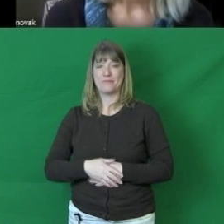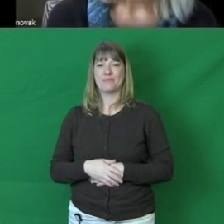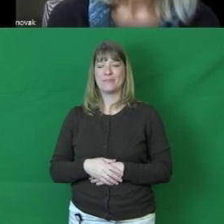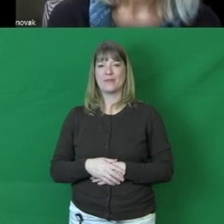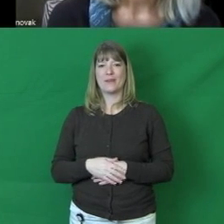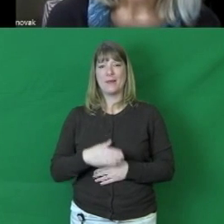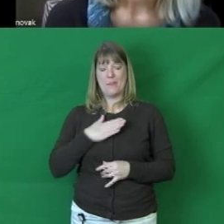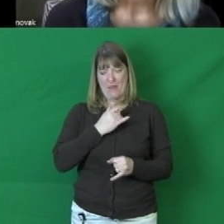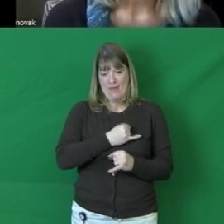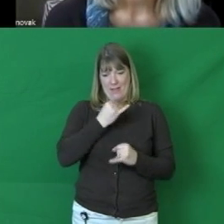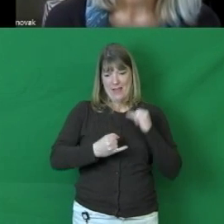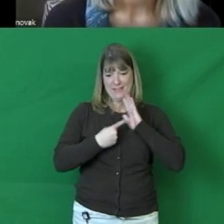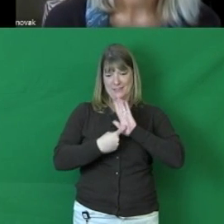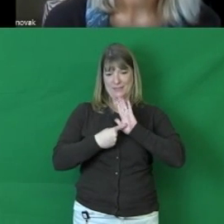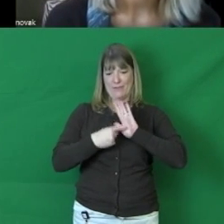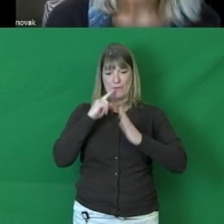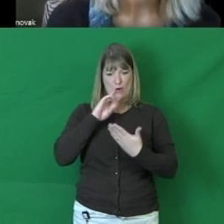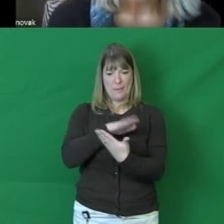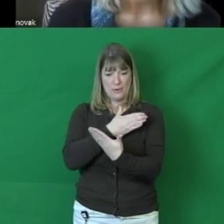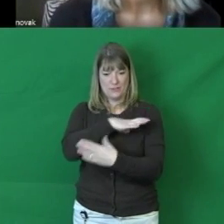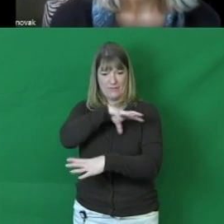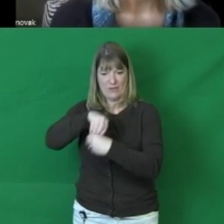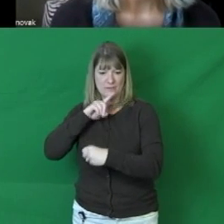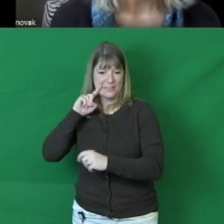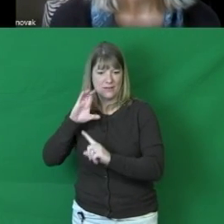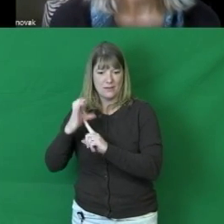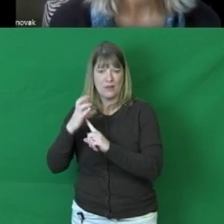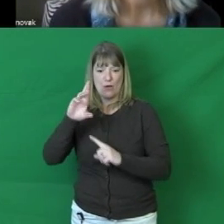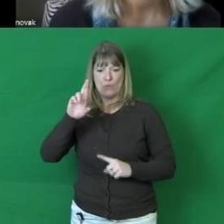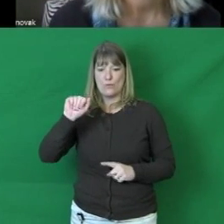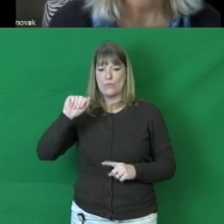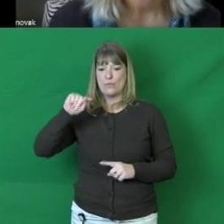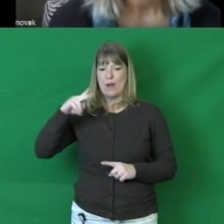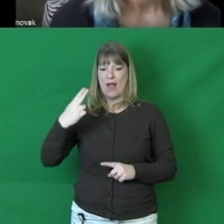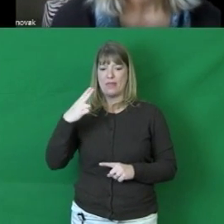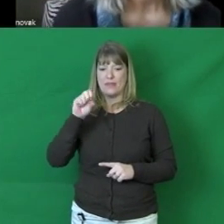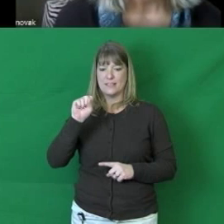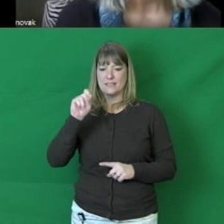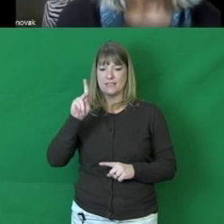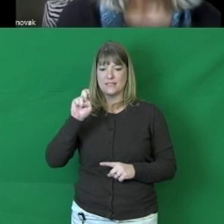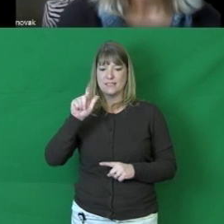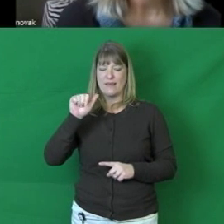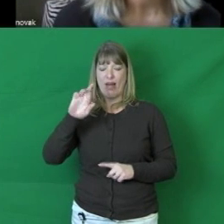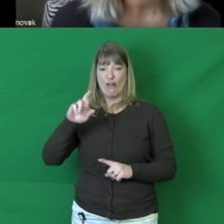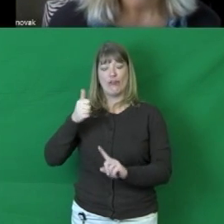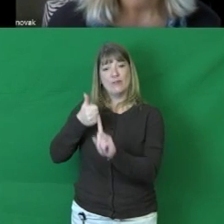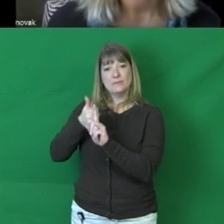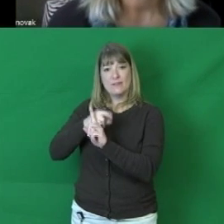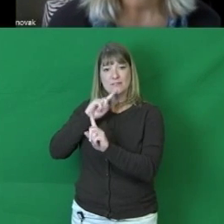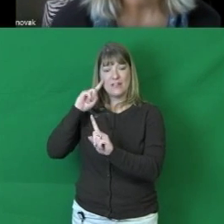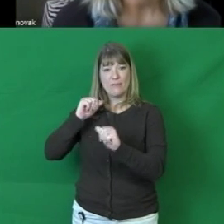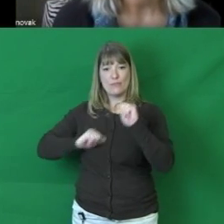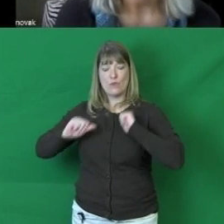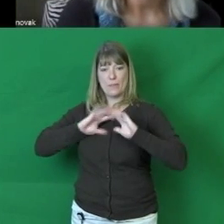My last example of music in Deaf culture is Rathskellar, which is a Deaf performing arts group that travels